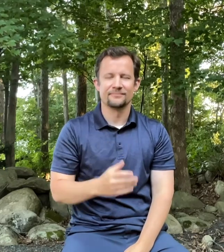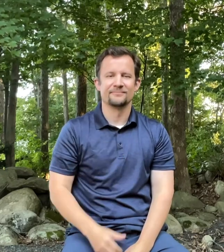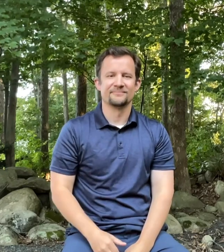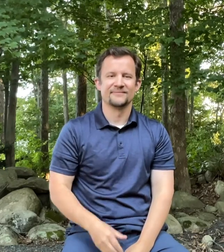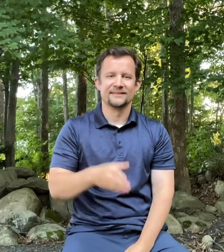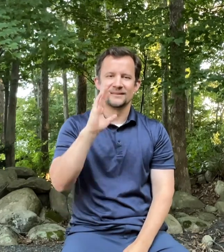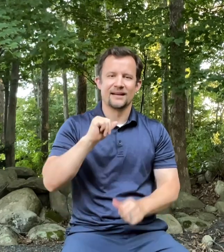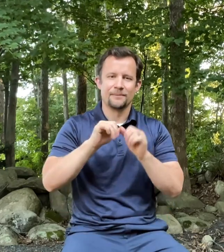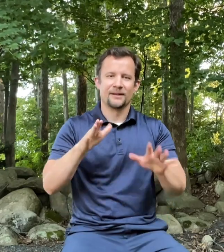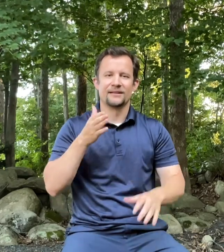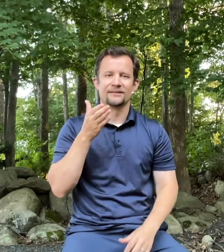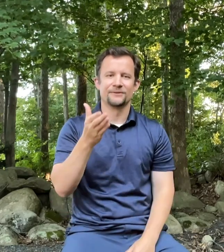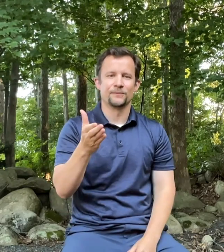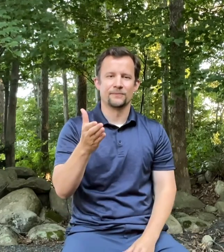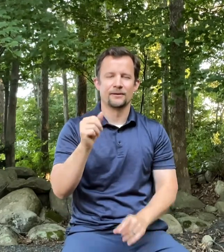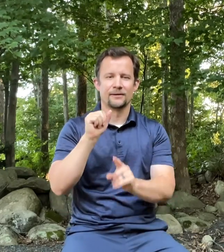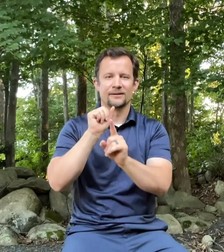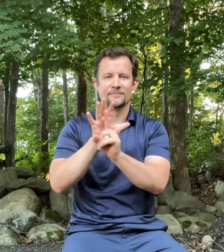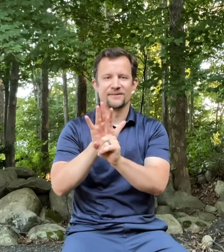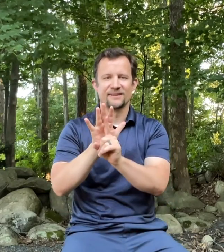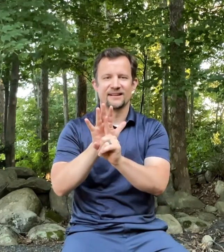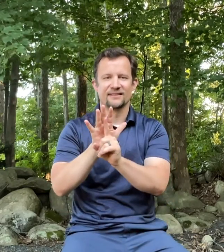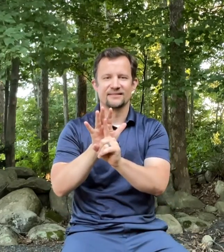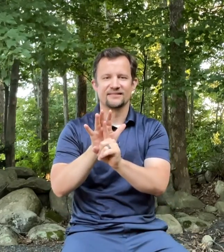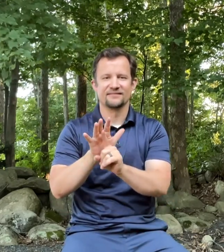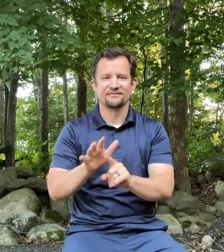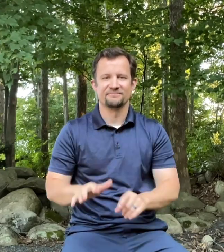God is always good! God bless you, Be Lights!